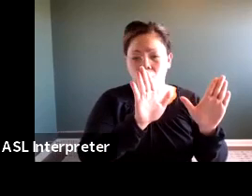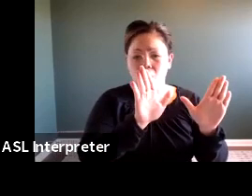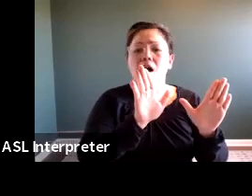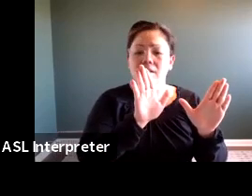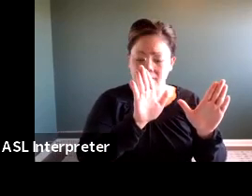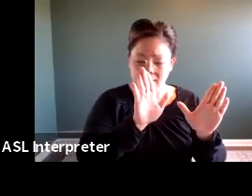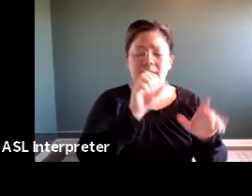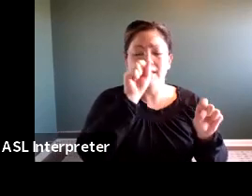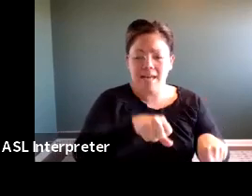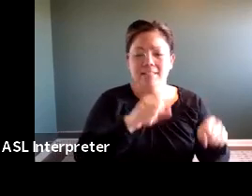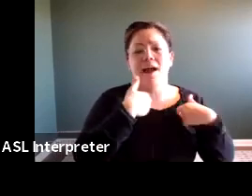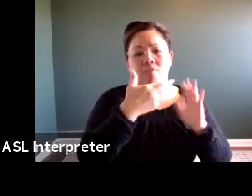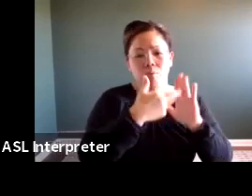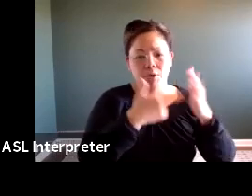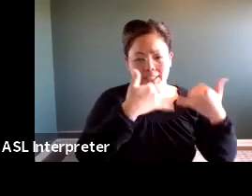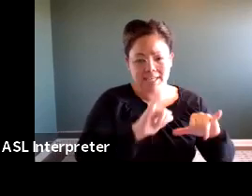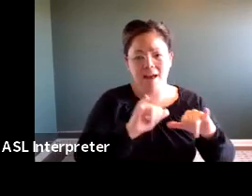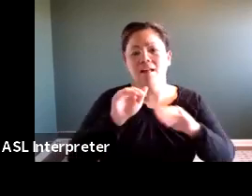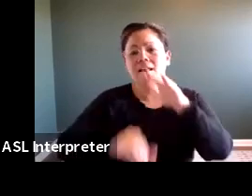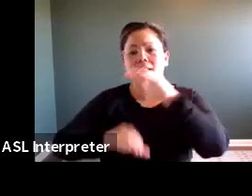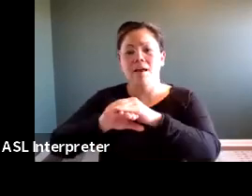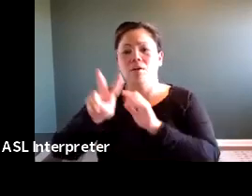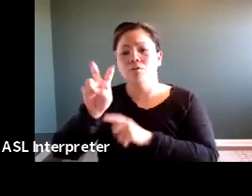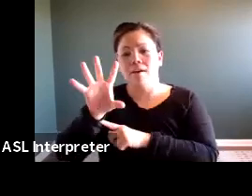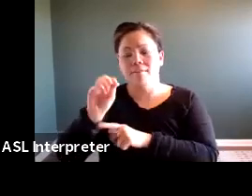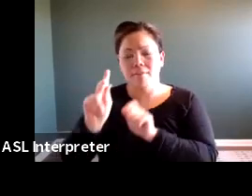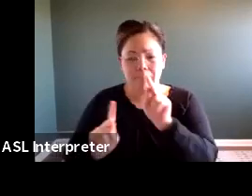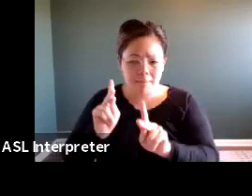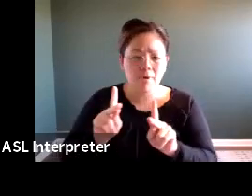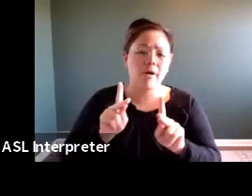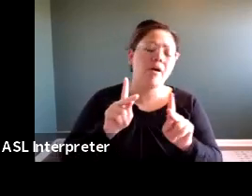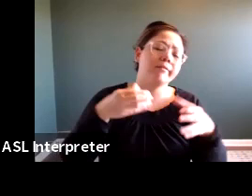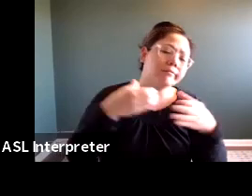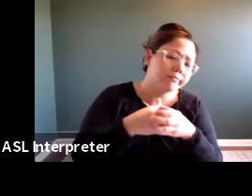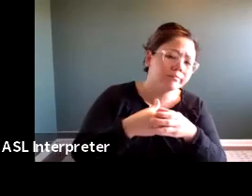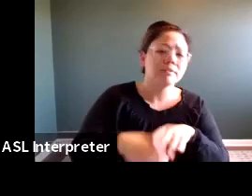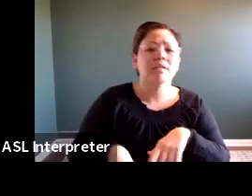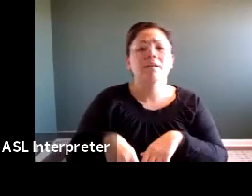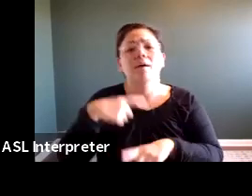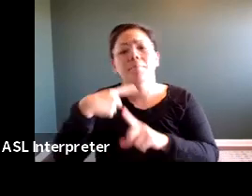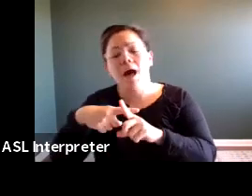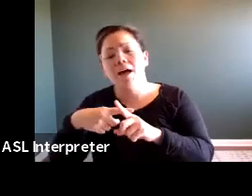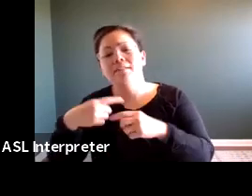indoors or outdoors are limited to 250 people, that's to have 250 or more people must submit a plan